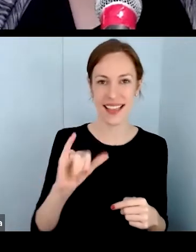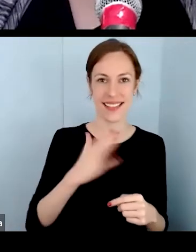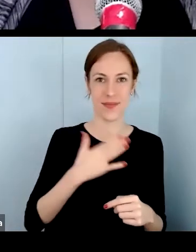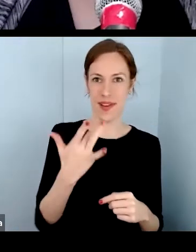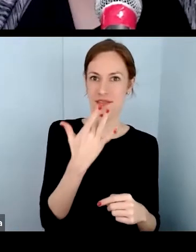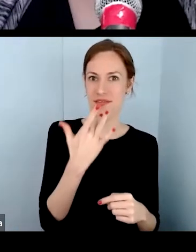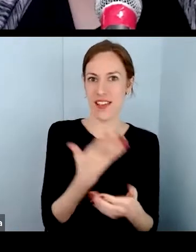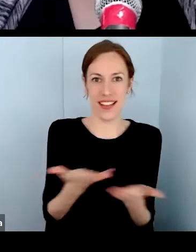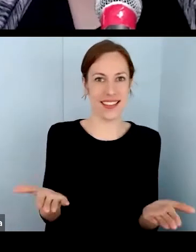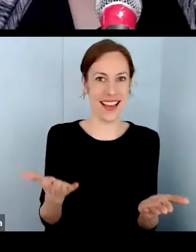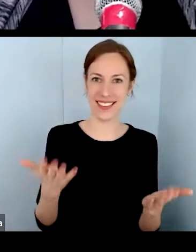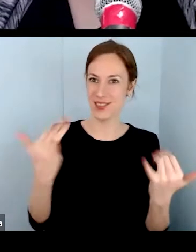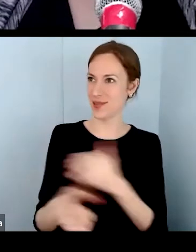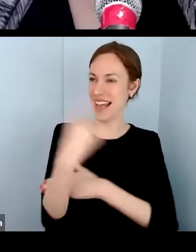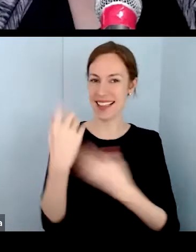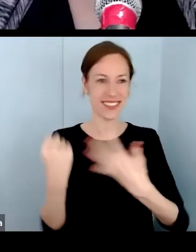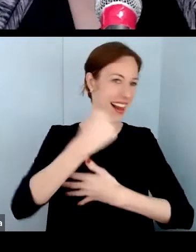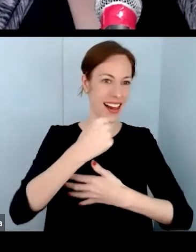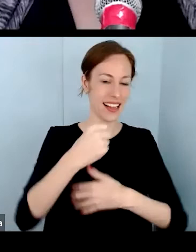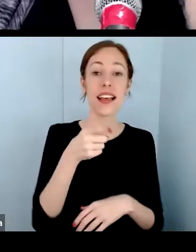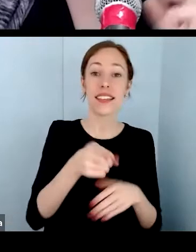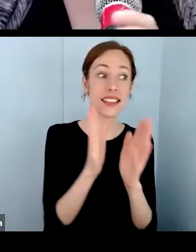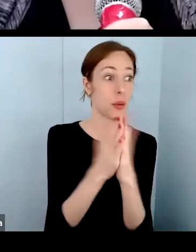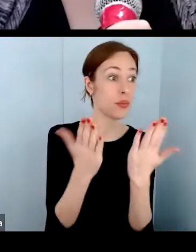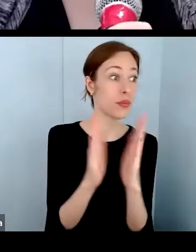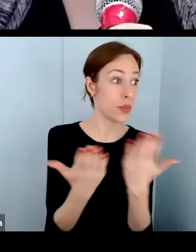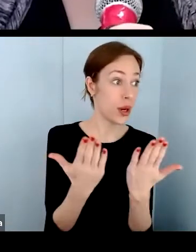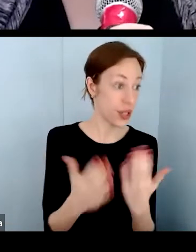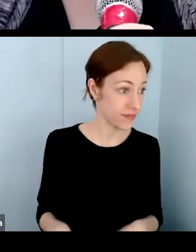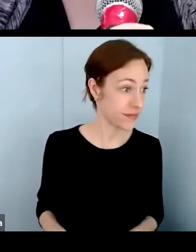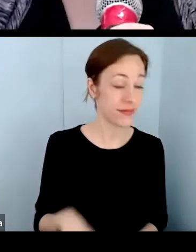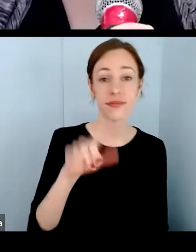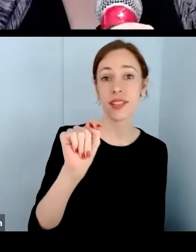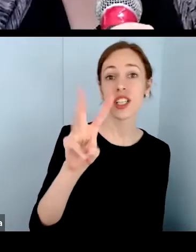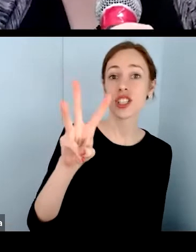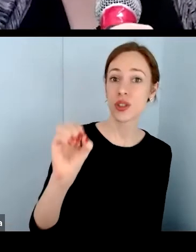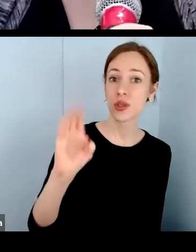This is a book two bits written by Chris Kelsey over at UCLA.